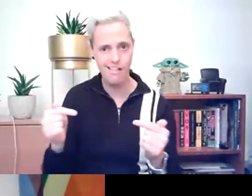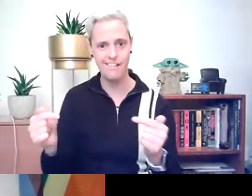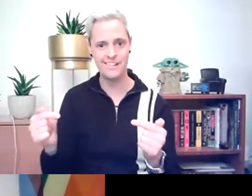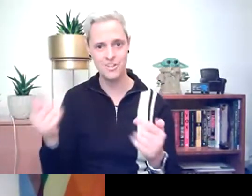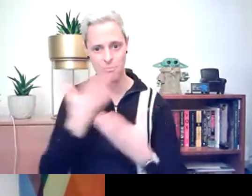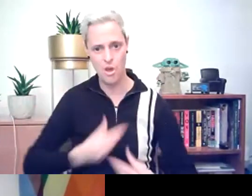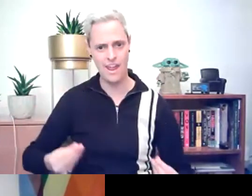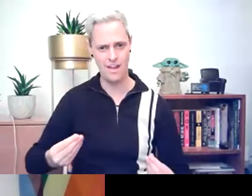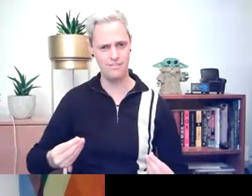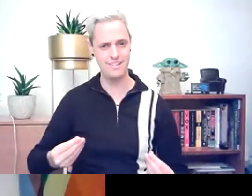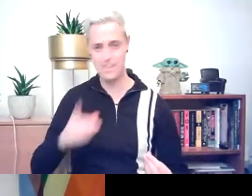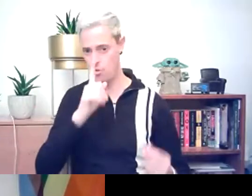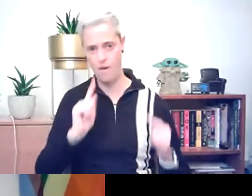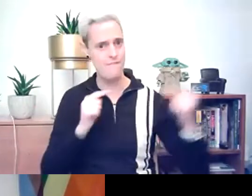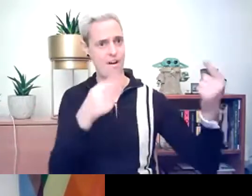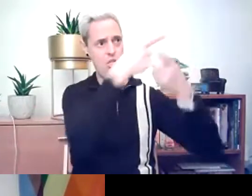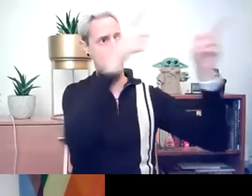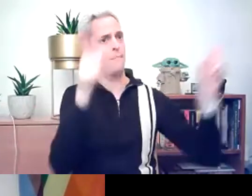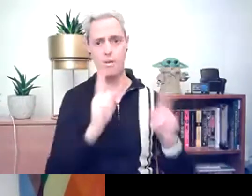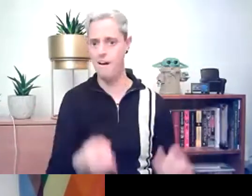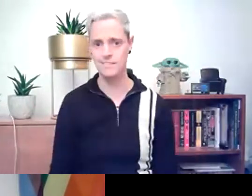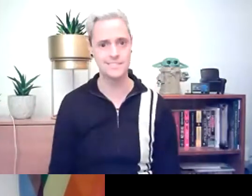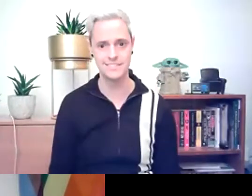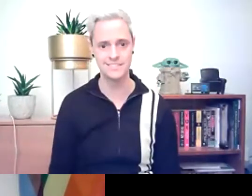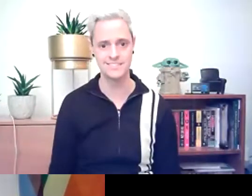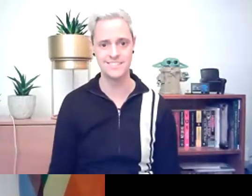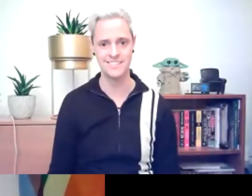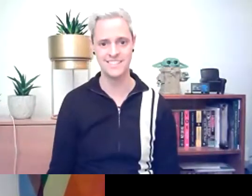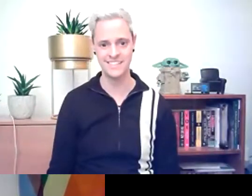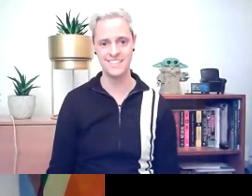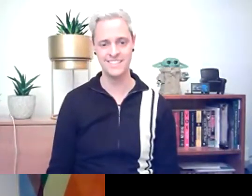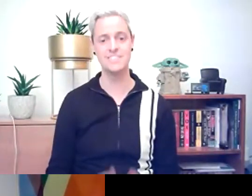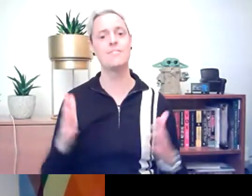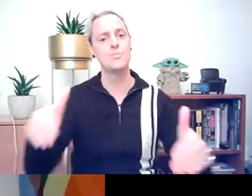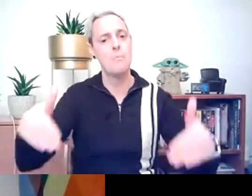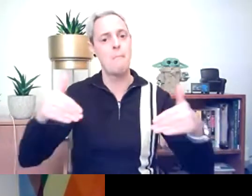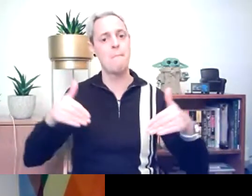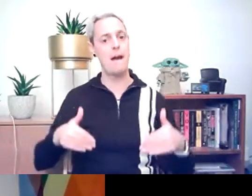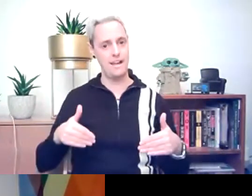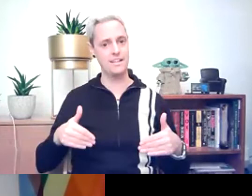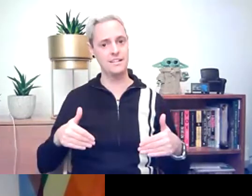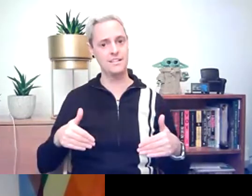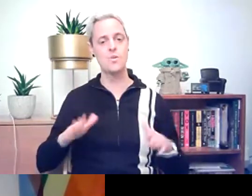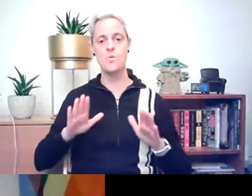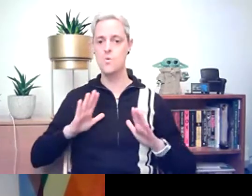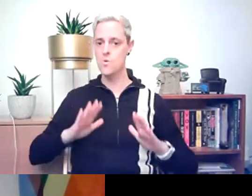burning out, but we can't fight anymore. 18:41:46 It's, it's kind of like we've been taken away from the thing that we need to be doing.